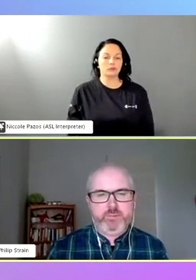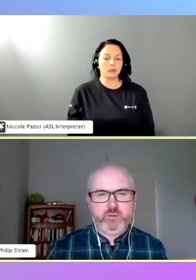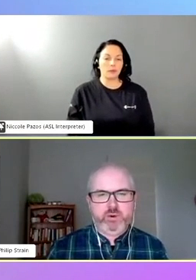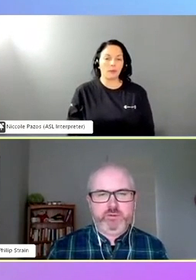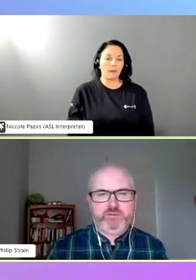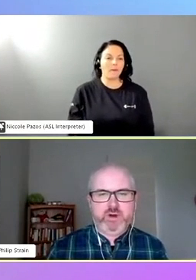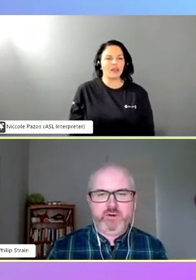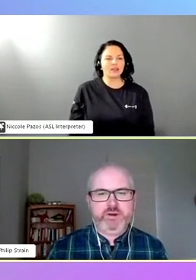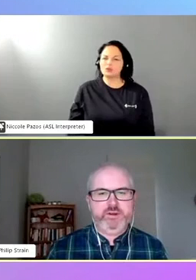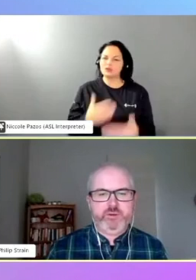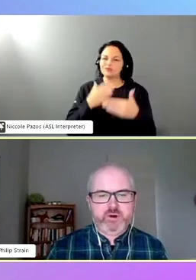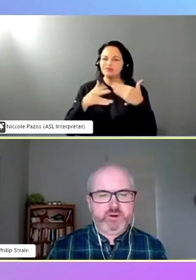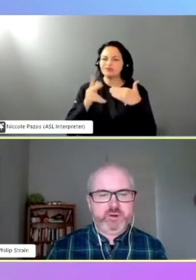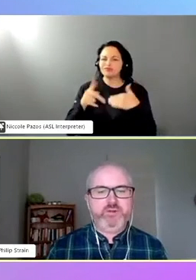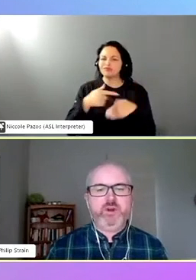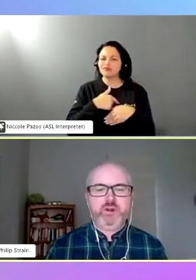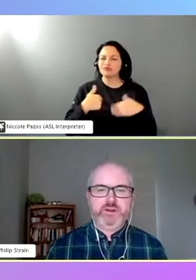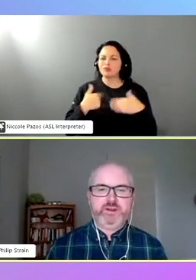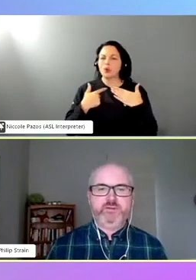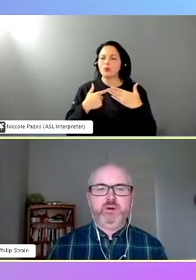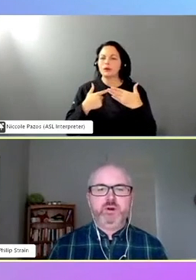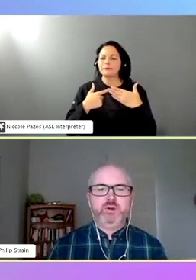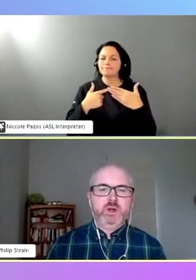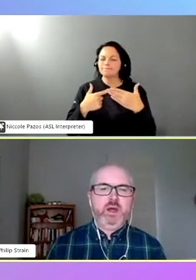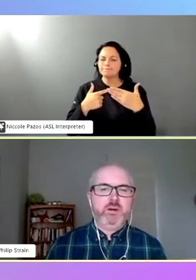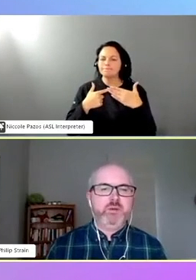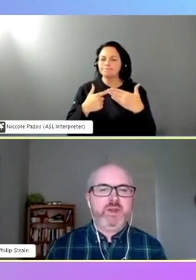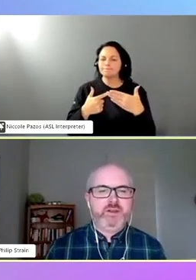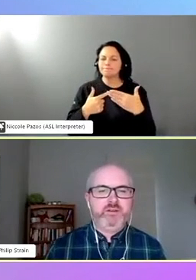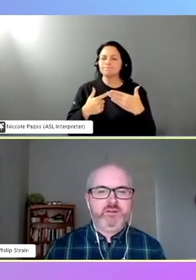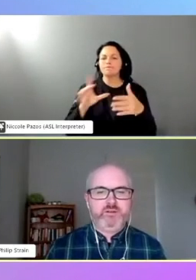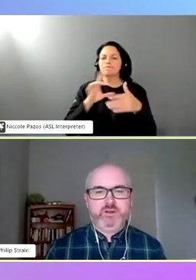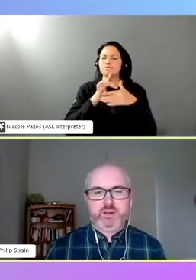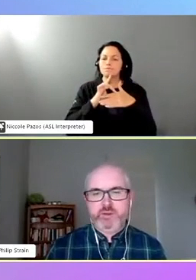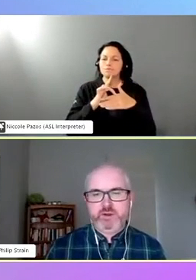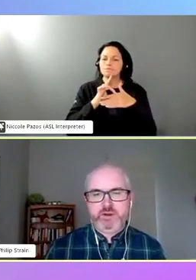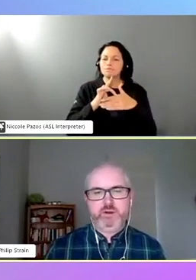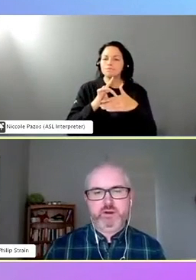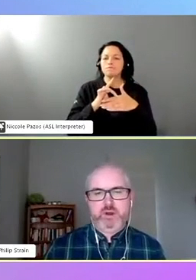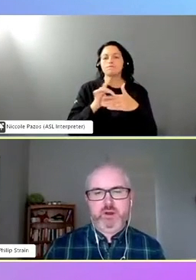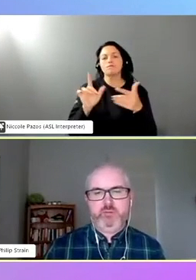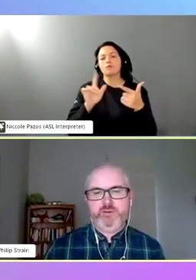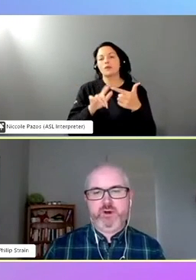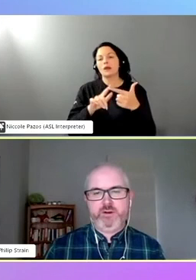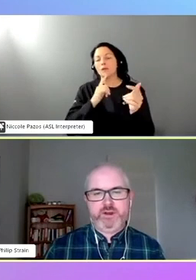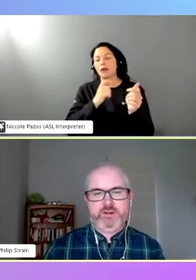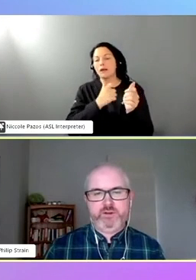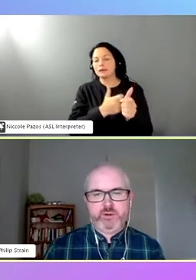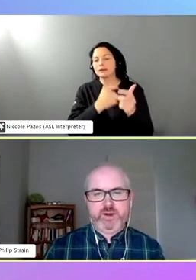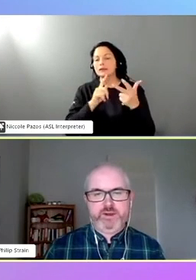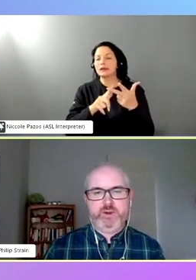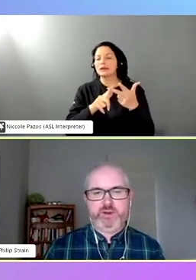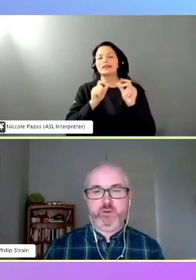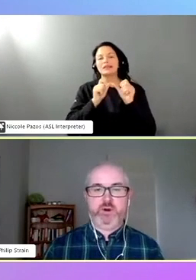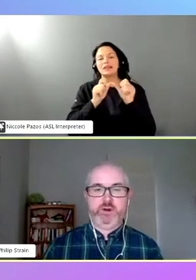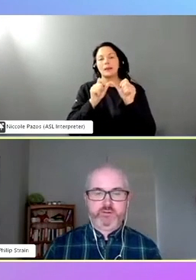keyboard accessibility is a fundamental aspect of making